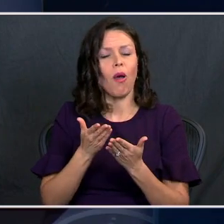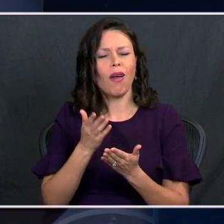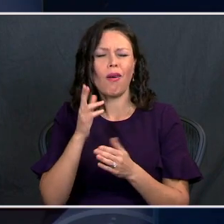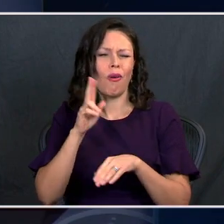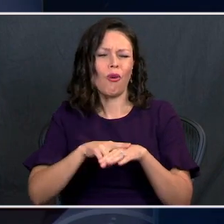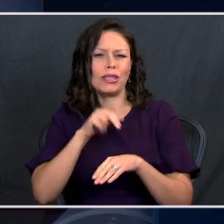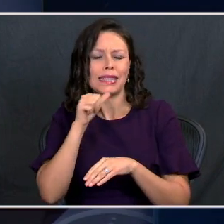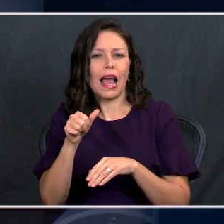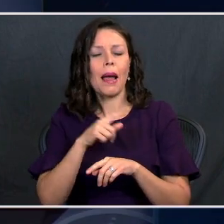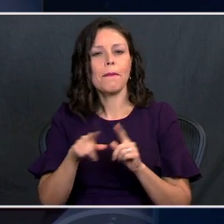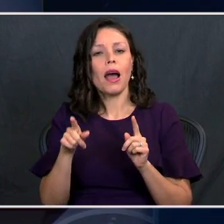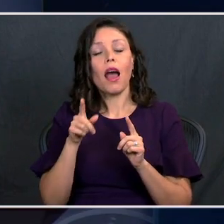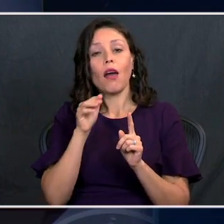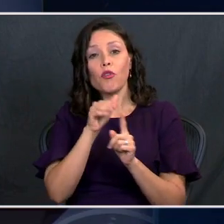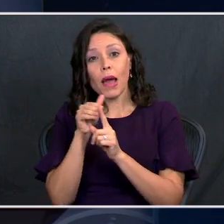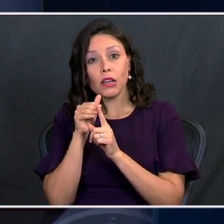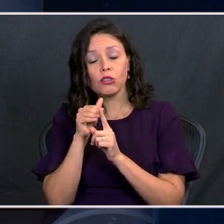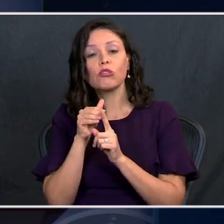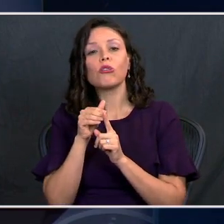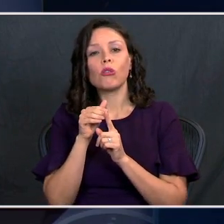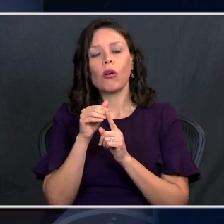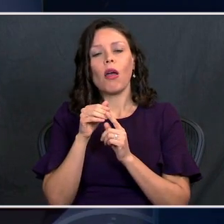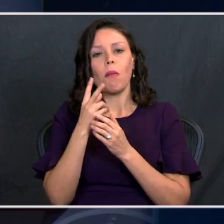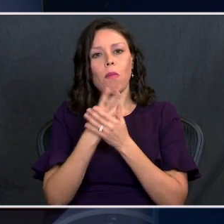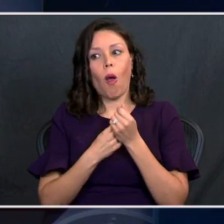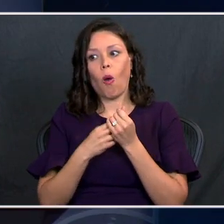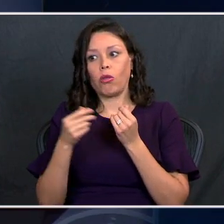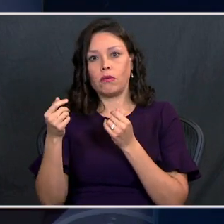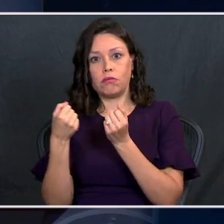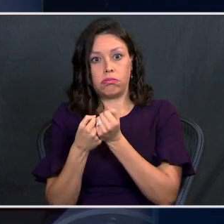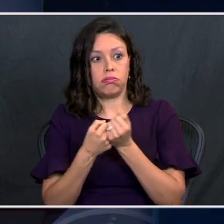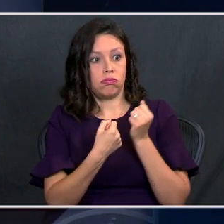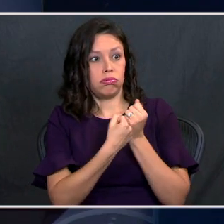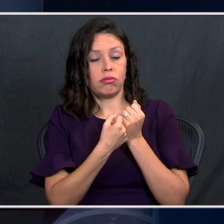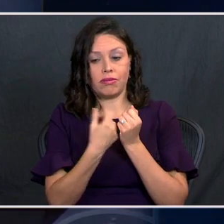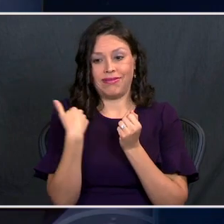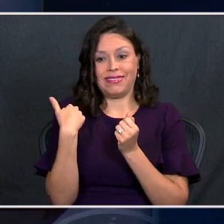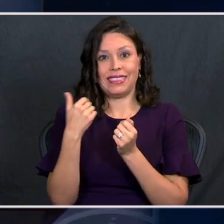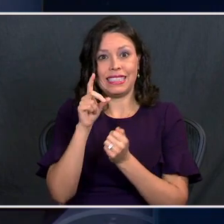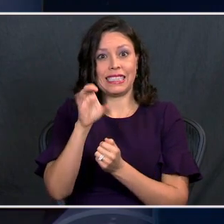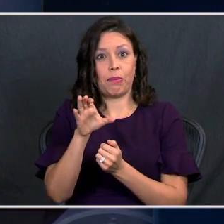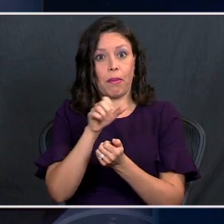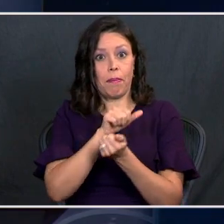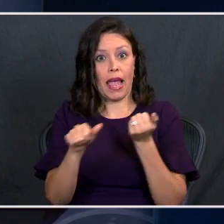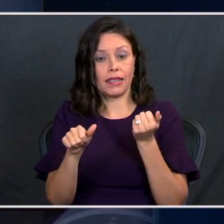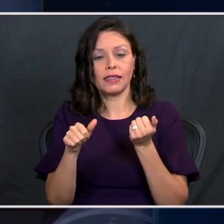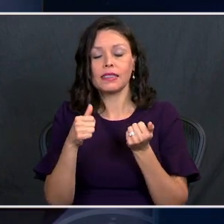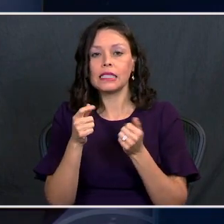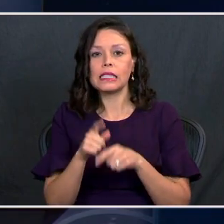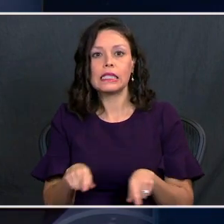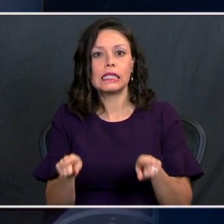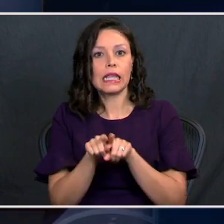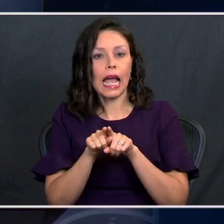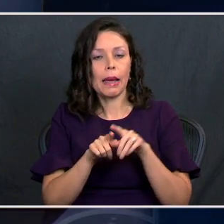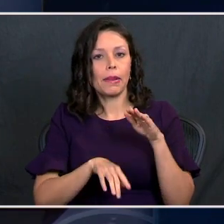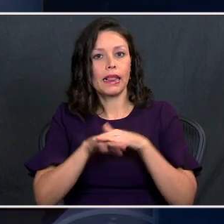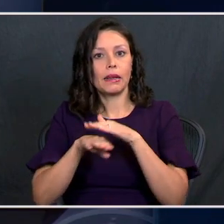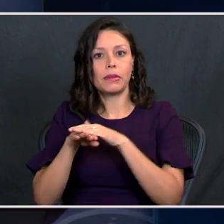I will remind you, though, that the -- the bipartisan package that passed in December had the same thresholds for the checks --